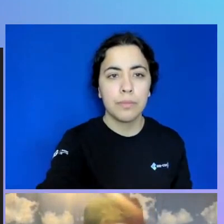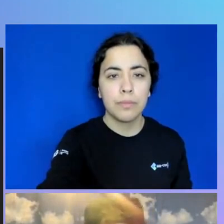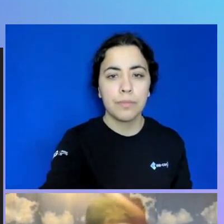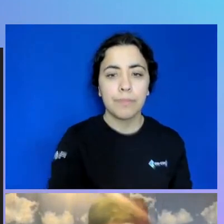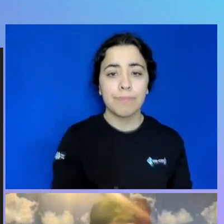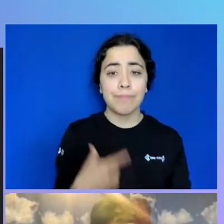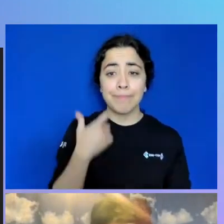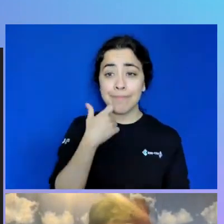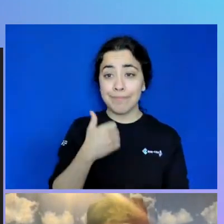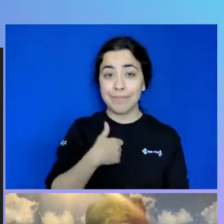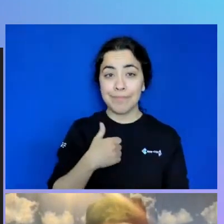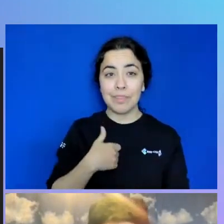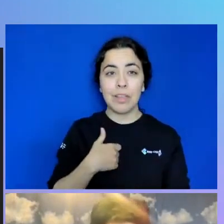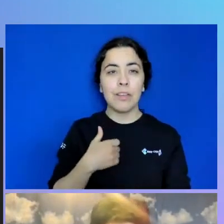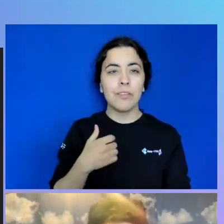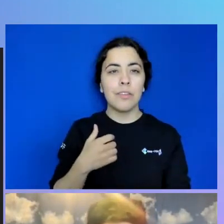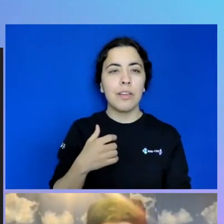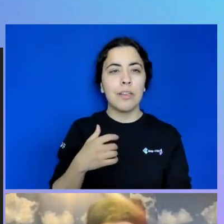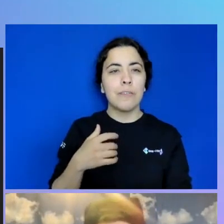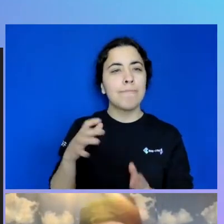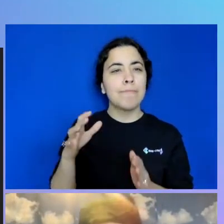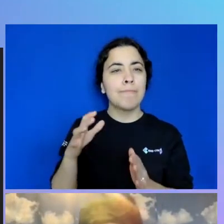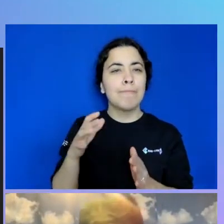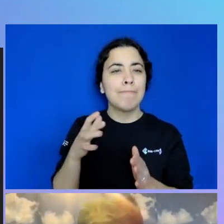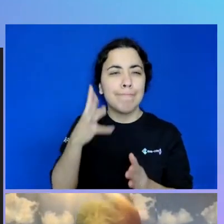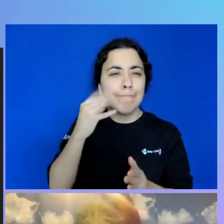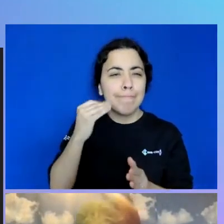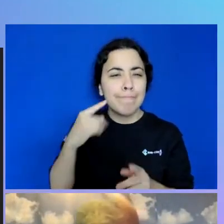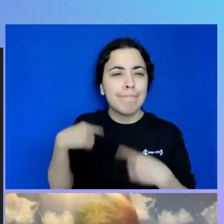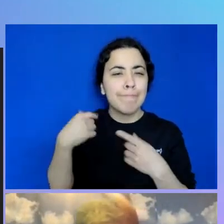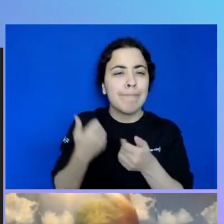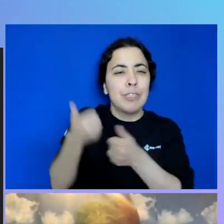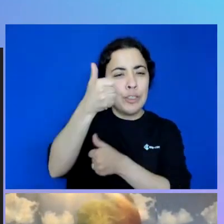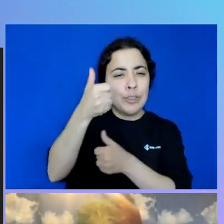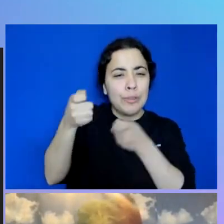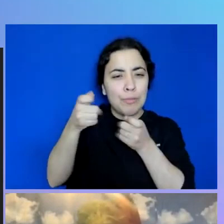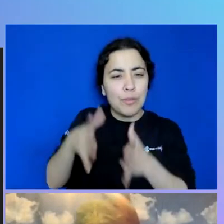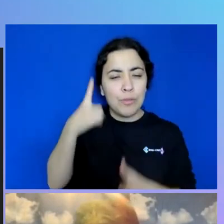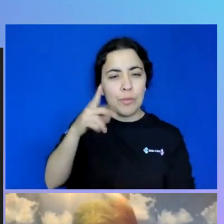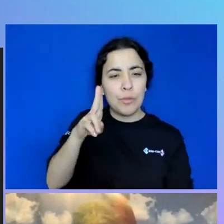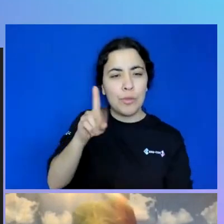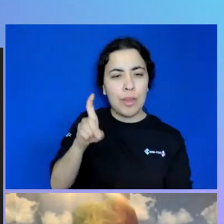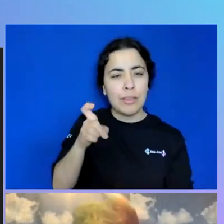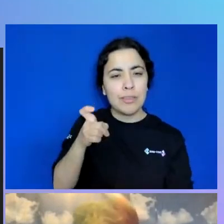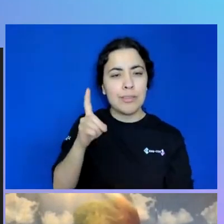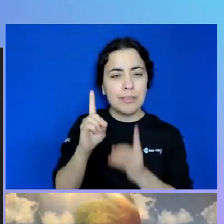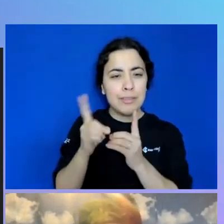manager of UX and digital design . Uh, I've been on a board for